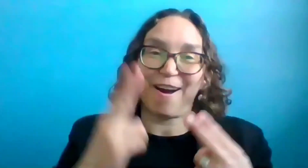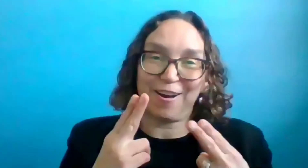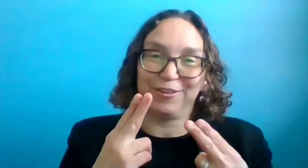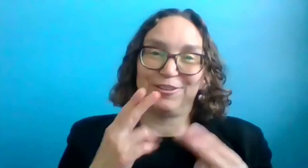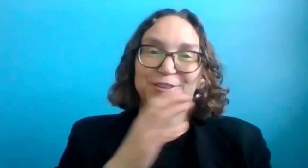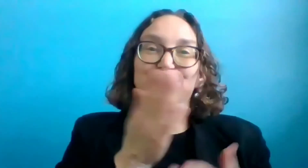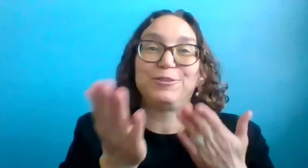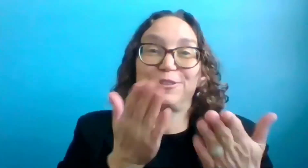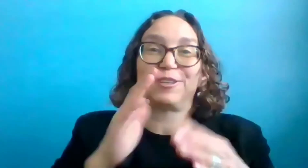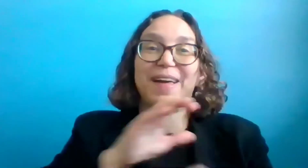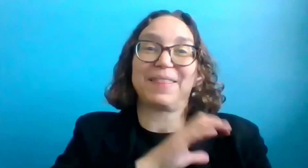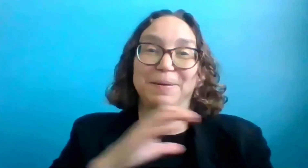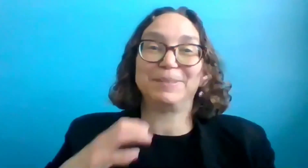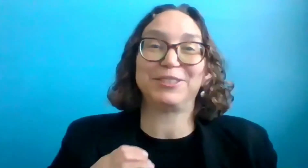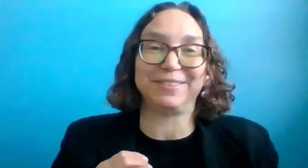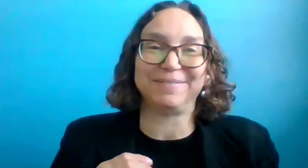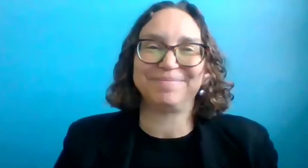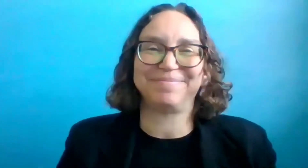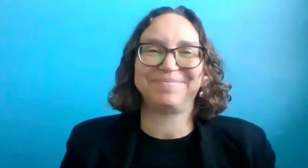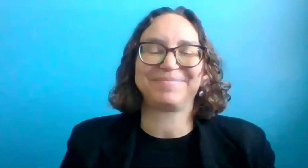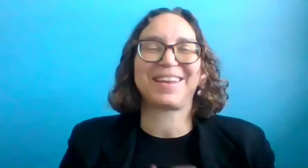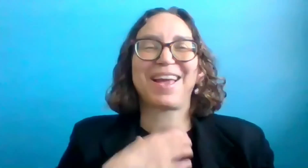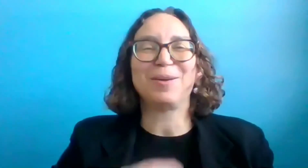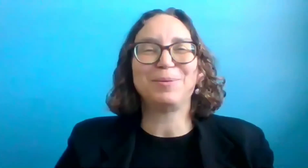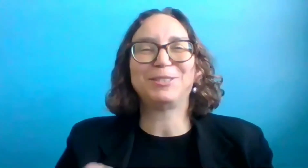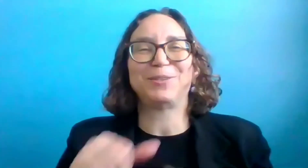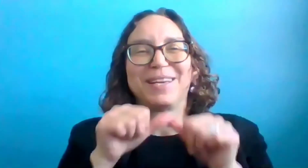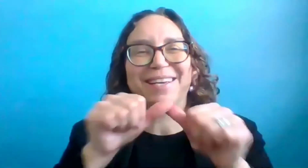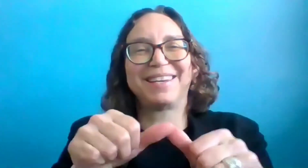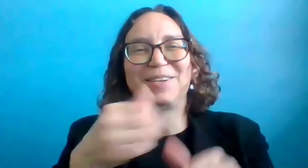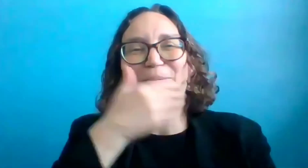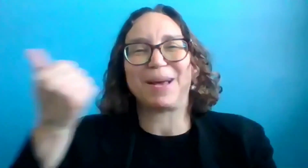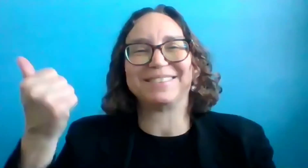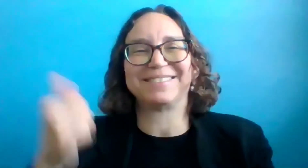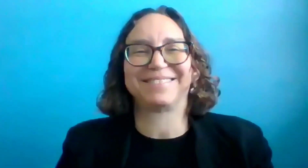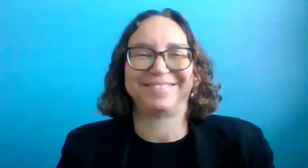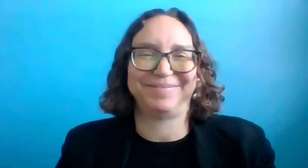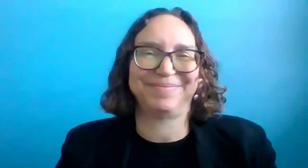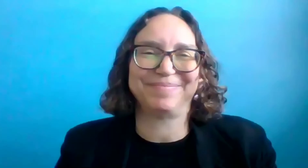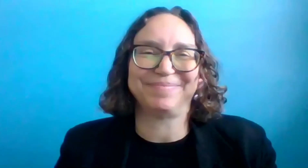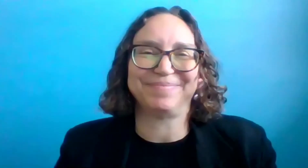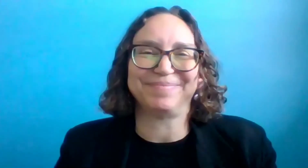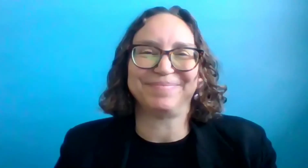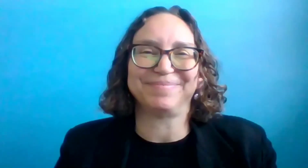and thank you for the honor of serving on the Commission. And I wish you the best going forward.